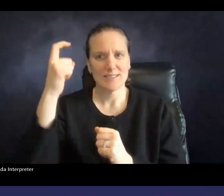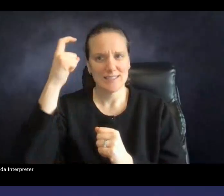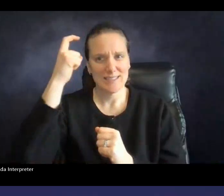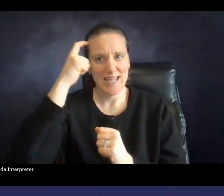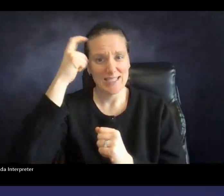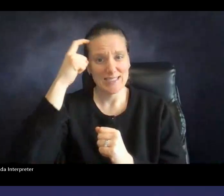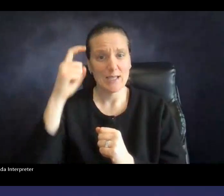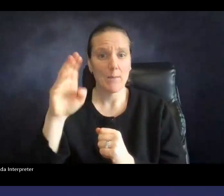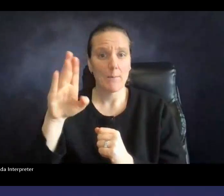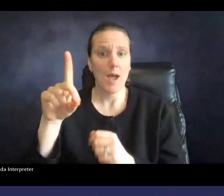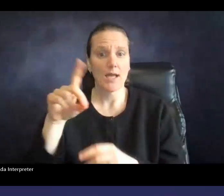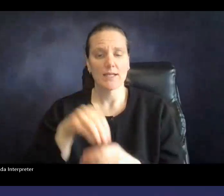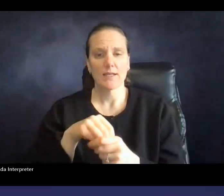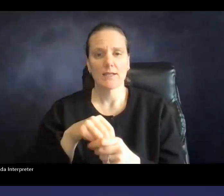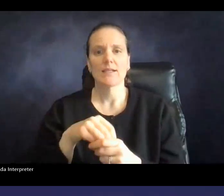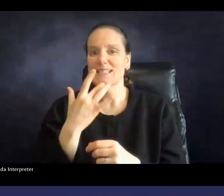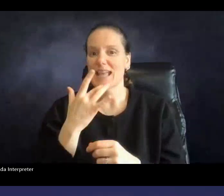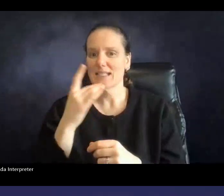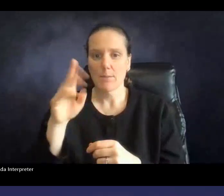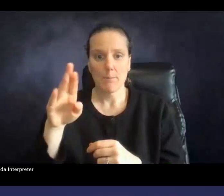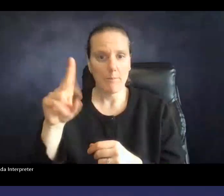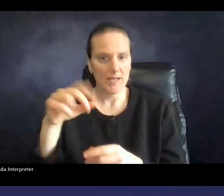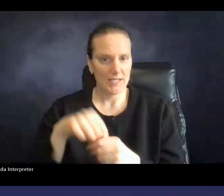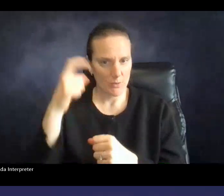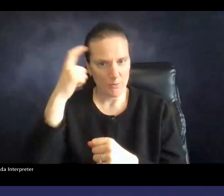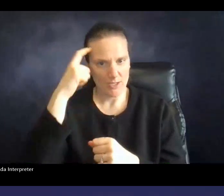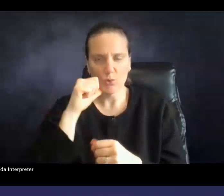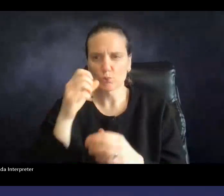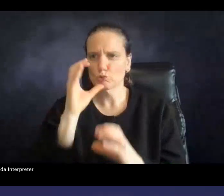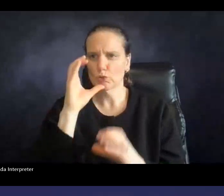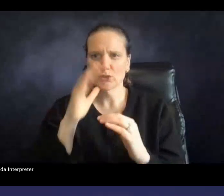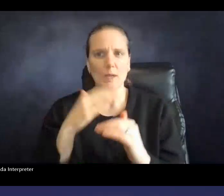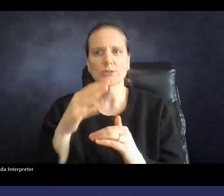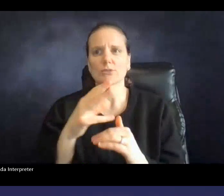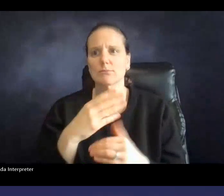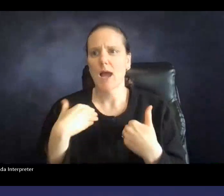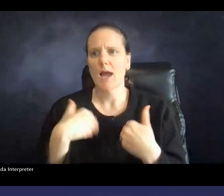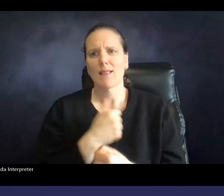What - About fast? You don't wanna drink too much of those too. You wanna, I mean, the really, the body loves water. It really loves water.